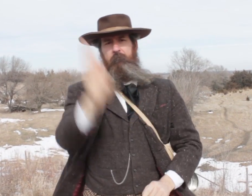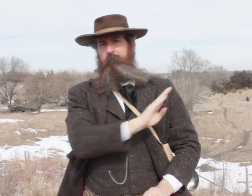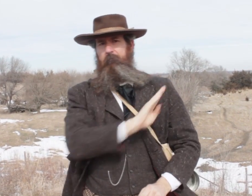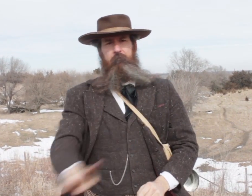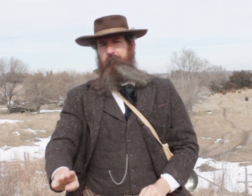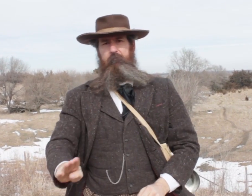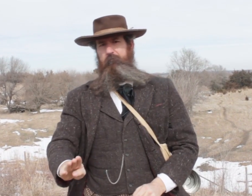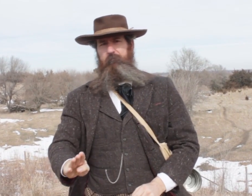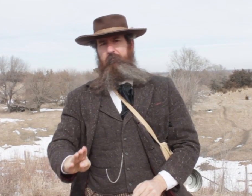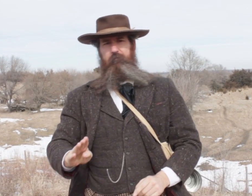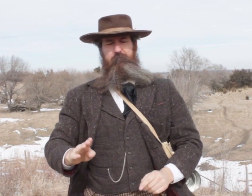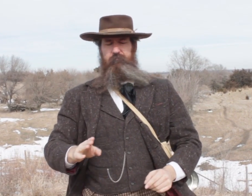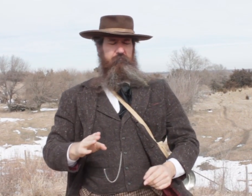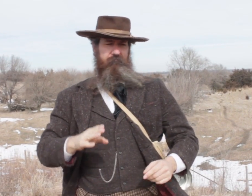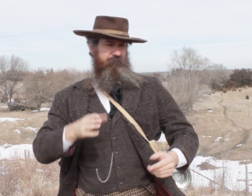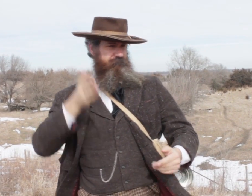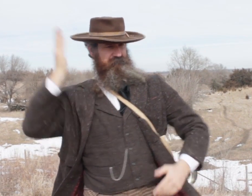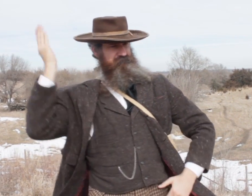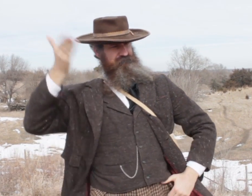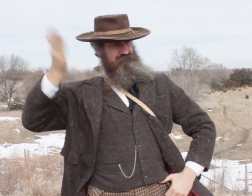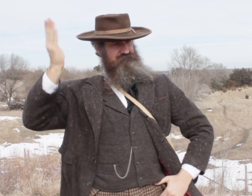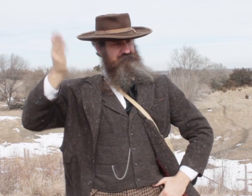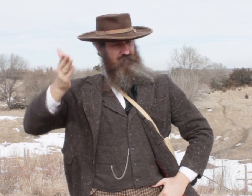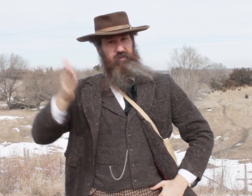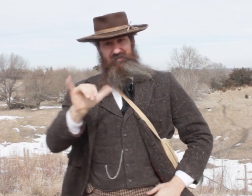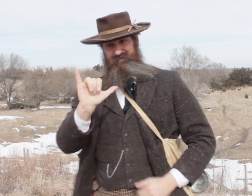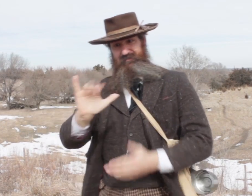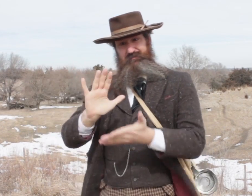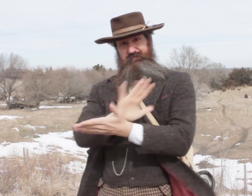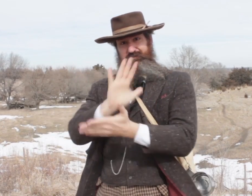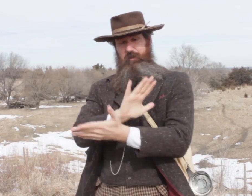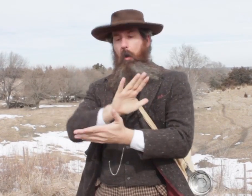he never had an opportunity to present his idea to the convention body yet his paper was included